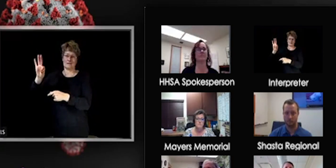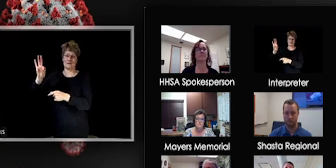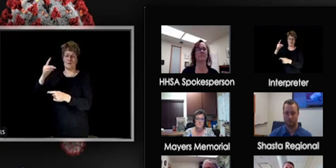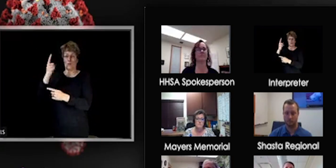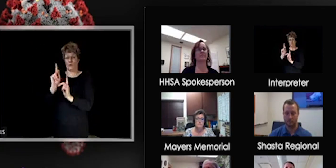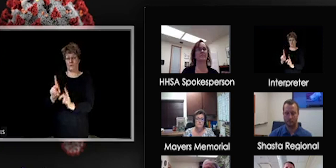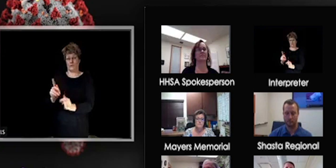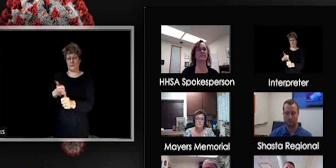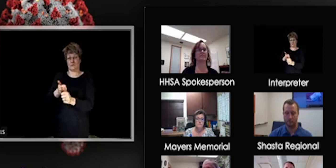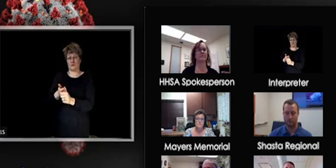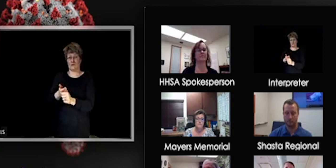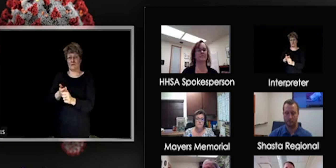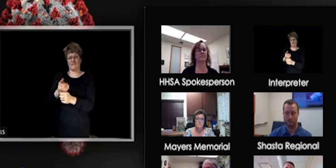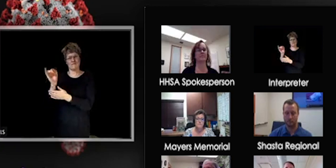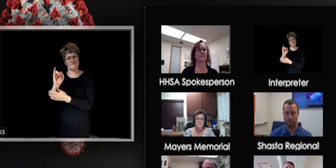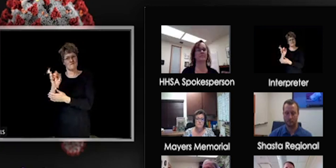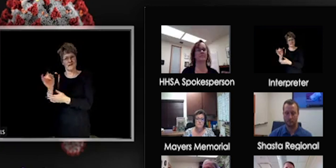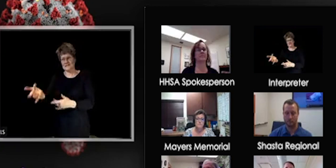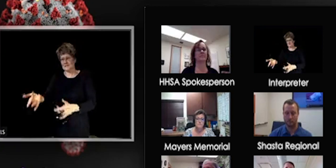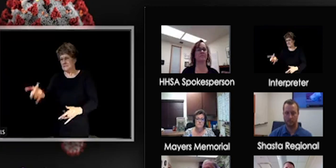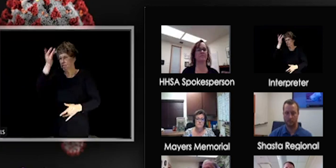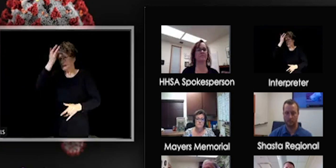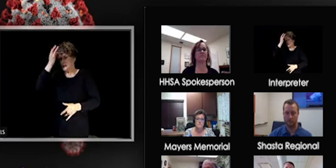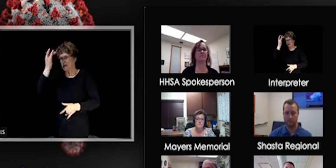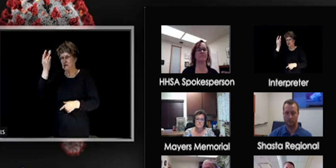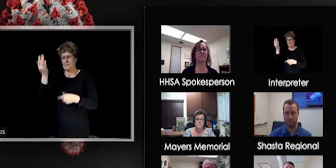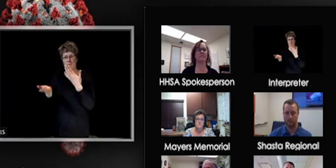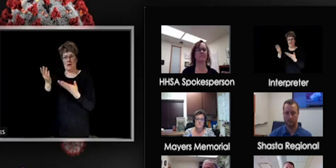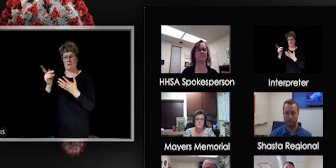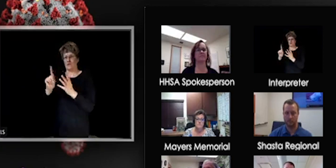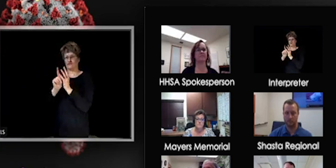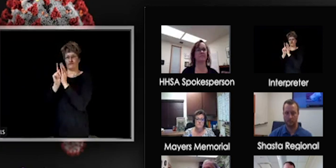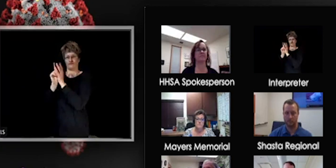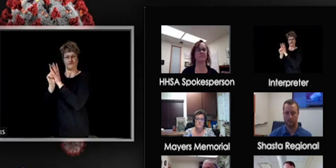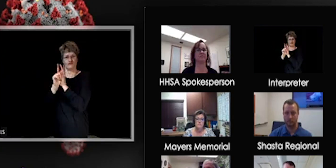in close contact with multiple people who might have gotten sick and symptomatic about